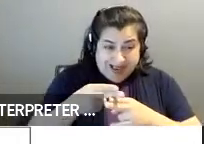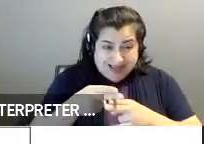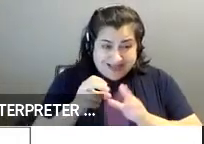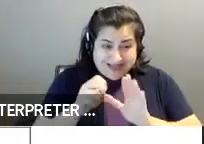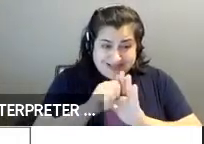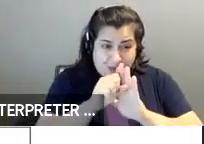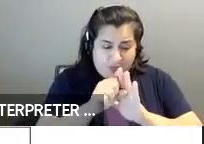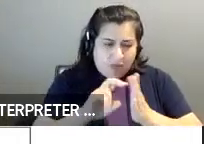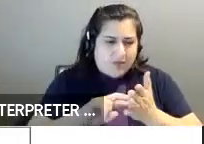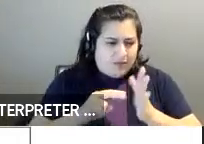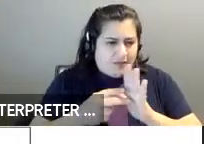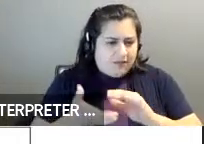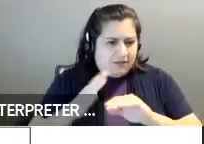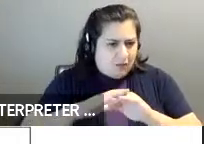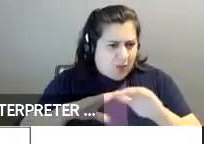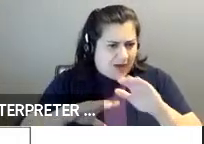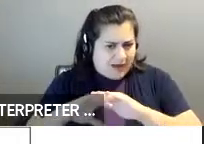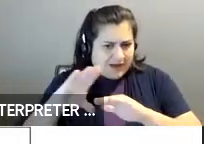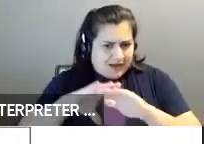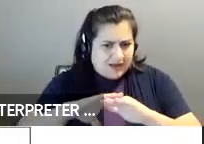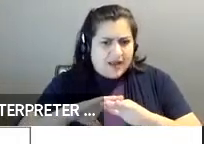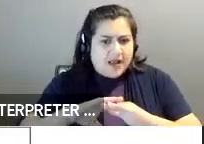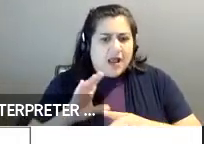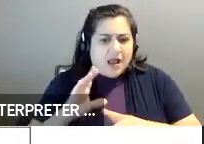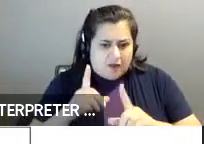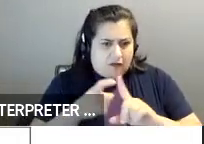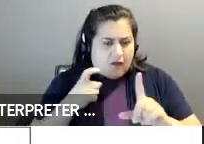the study done in '94-97.